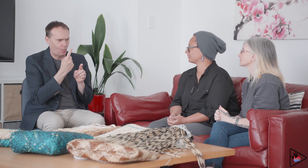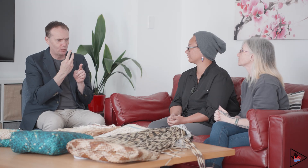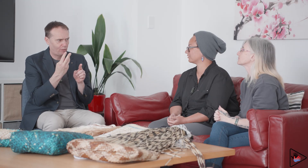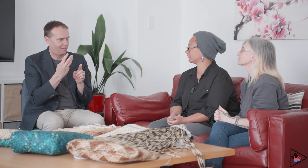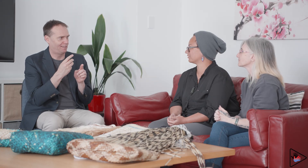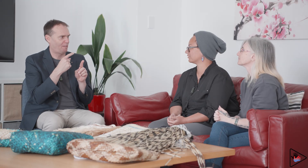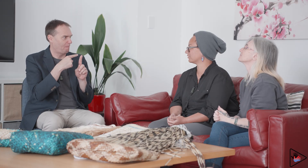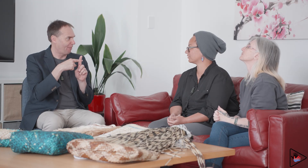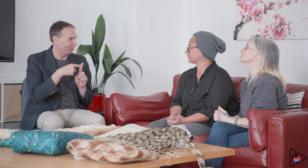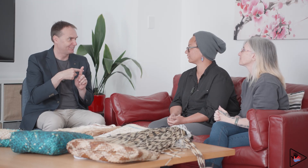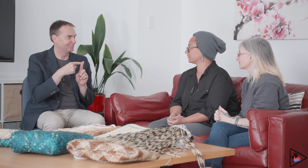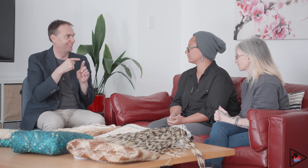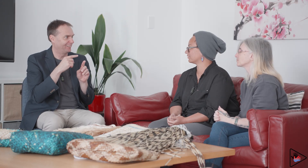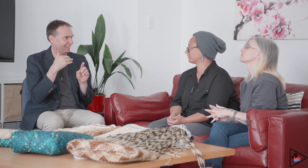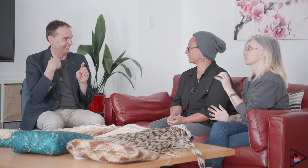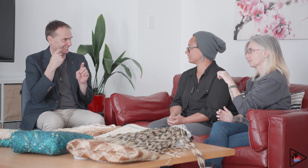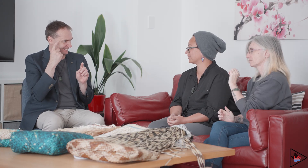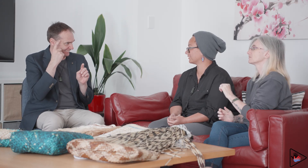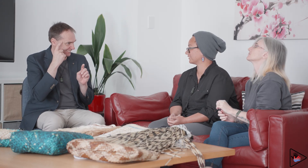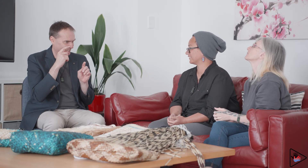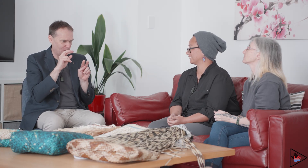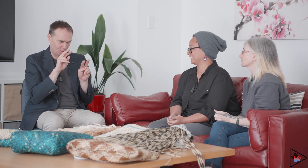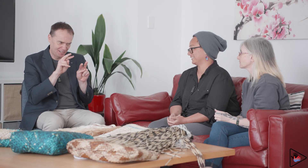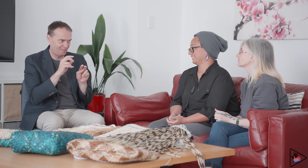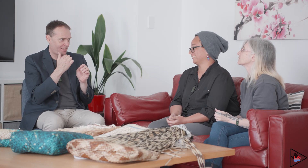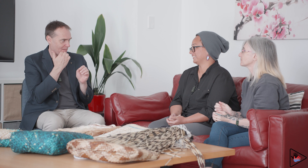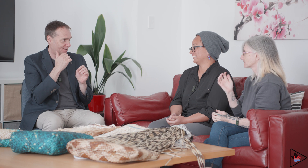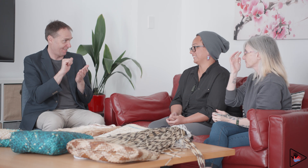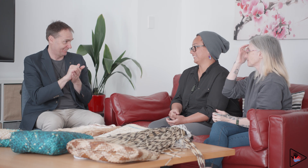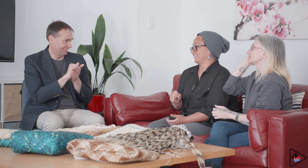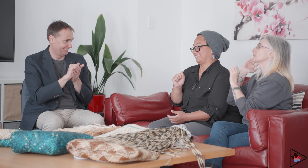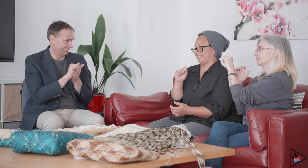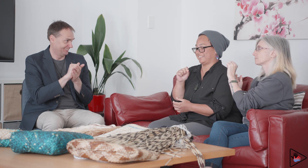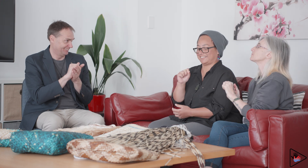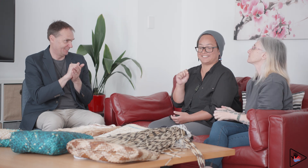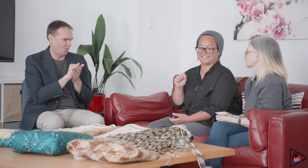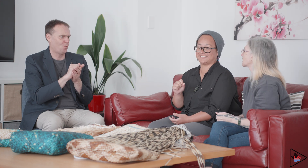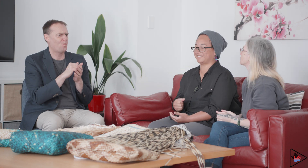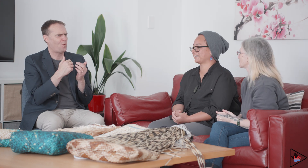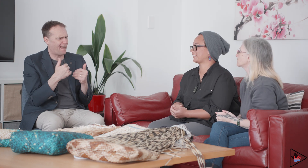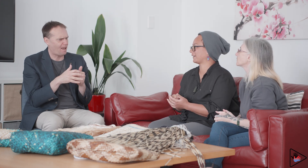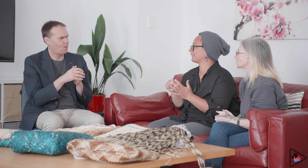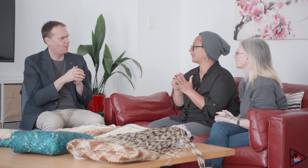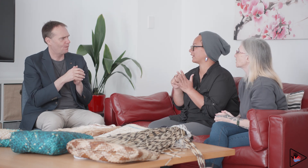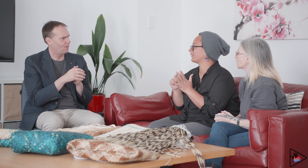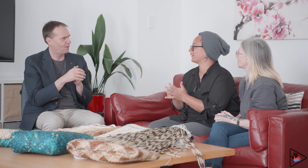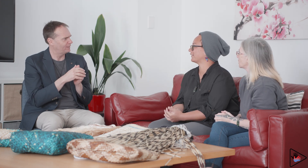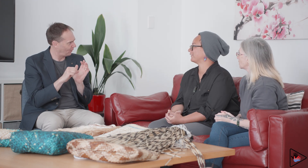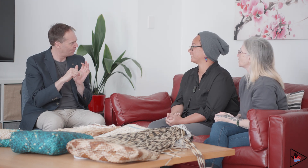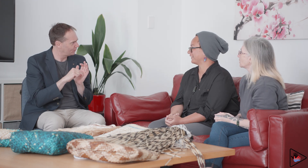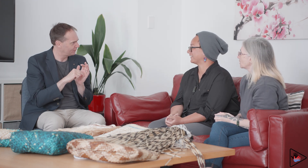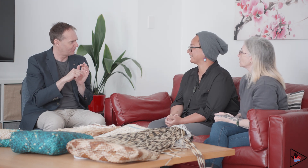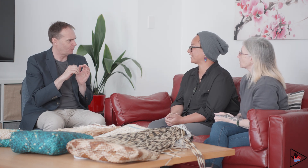very particular about the numbers, working with maths and ensuring you're getting it right. Okay,